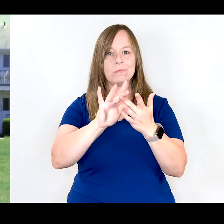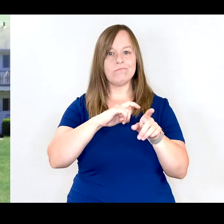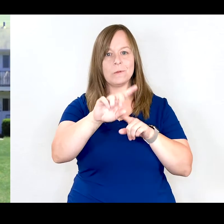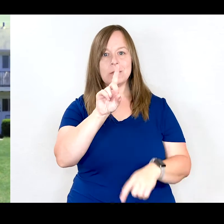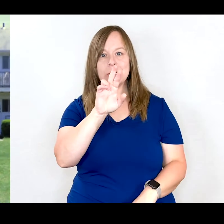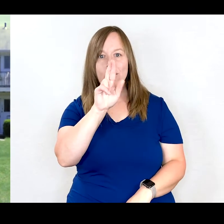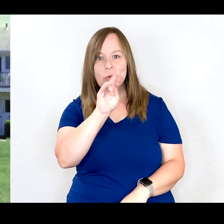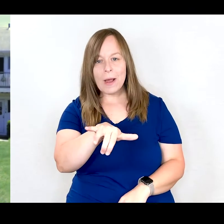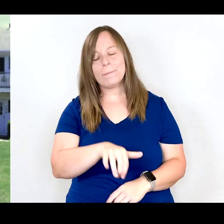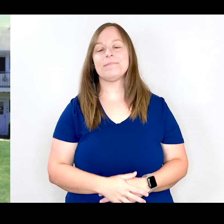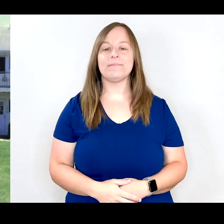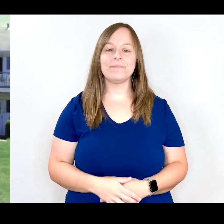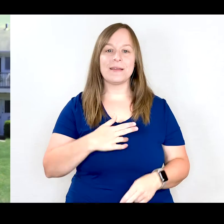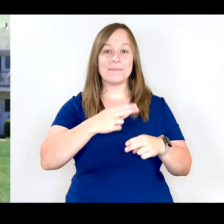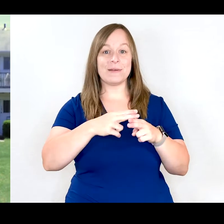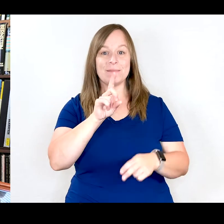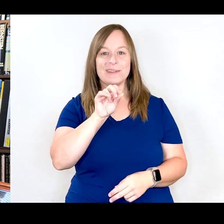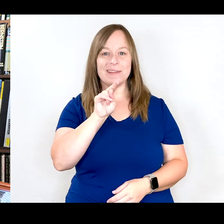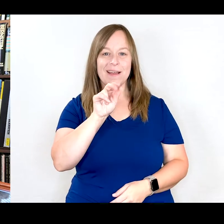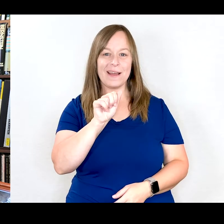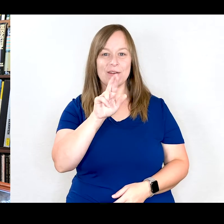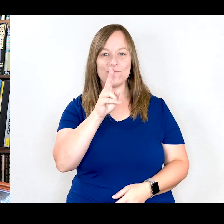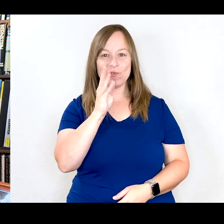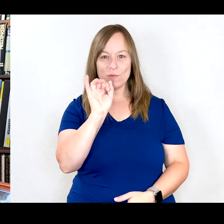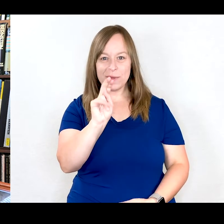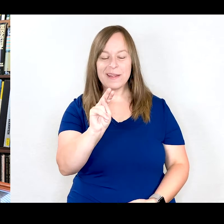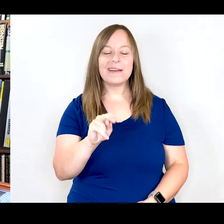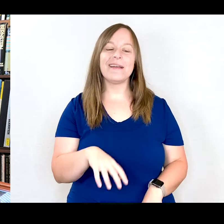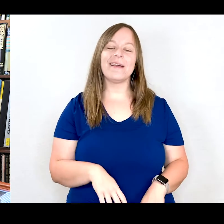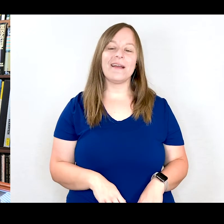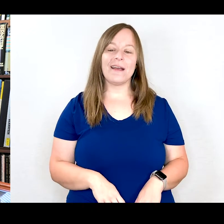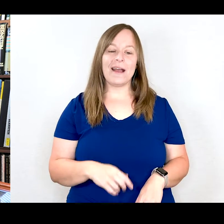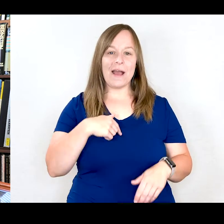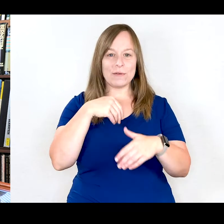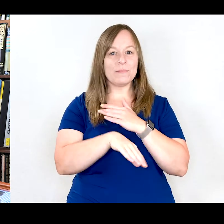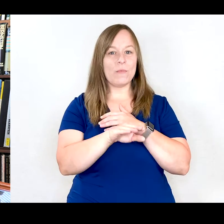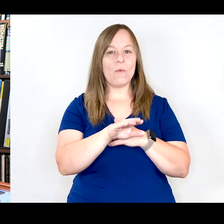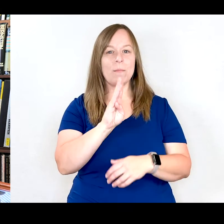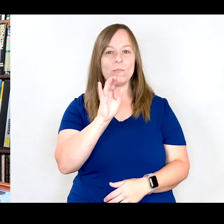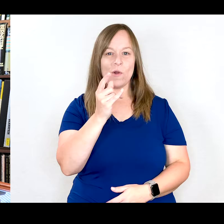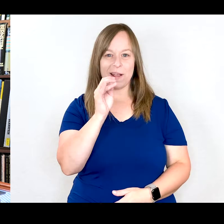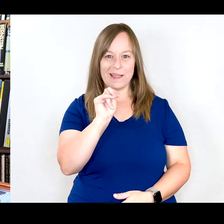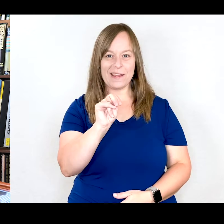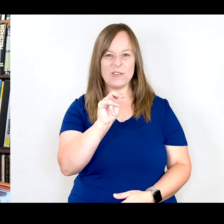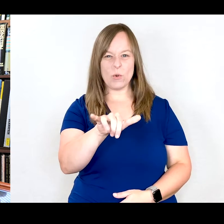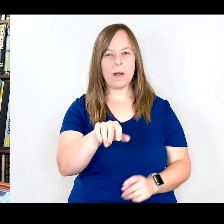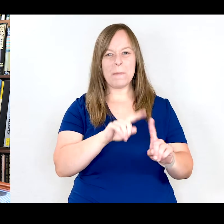so we called Disability Rights New York. My name is Donna Rubin. I was born in Brooklyn, New York,